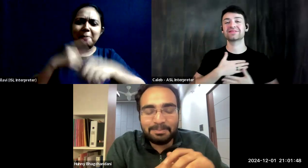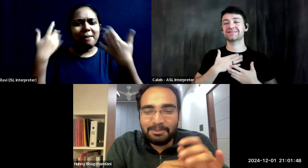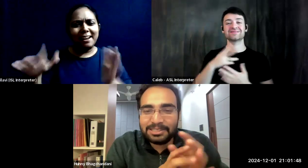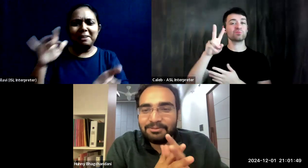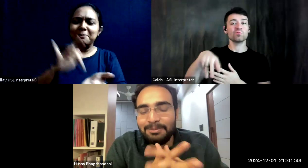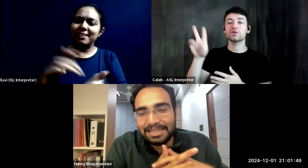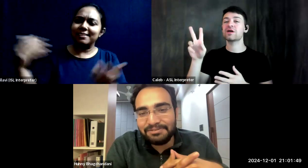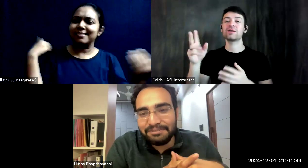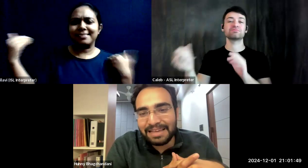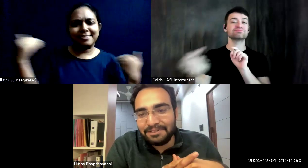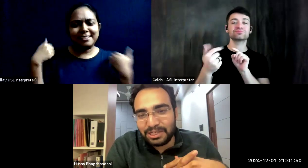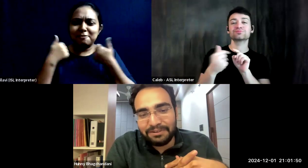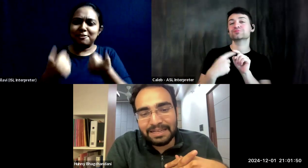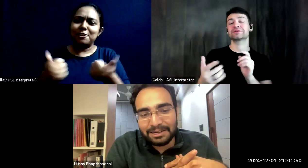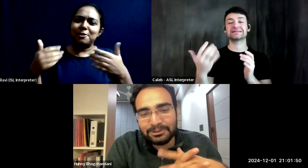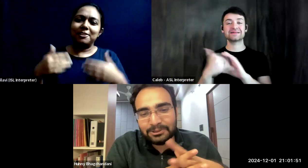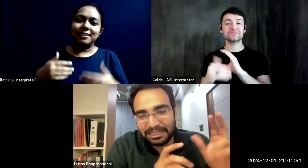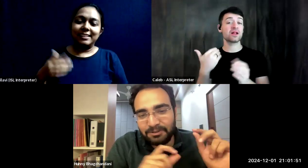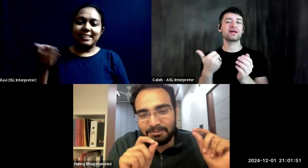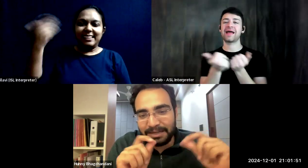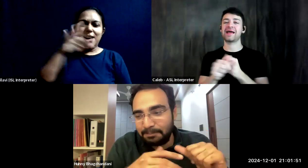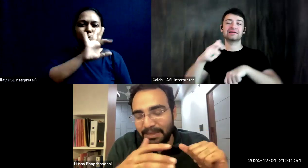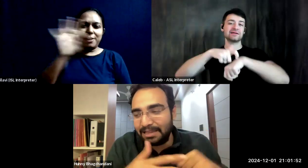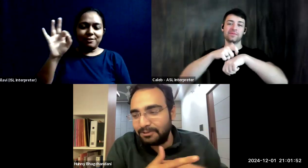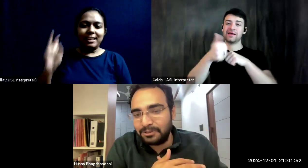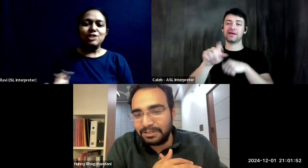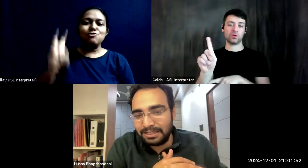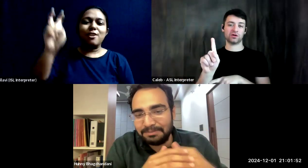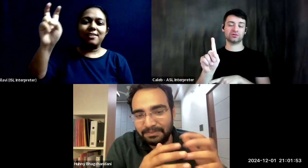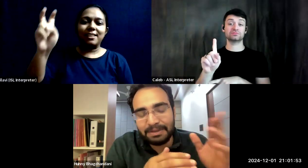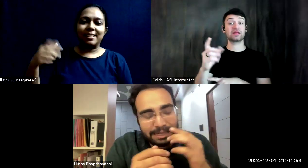anywhere. Because from last one week i was traveling a lot so that's what my health was not good.